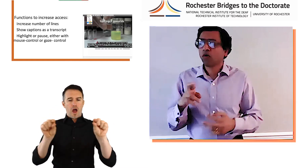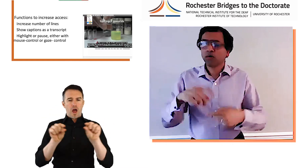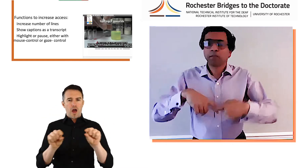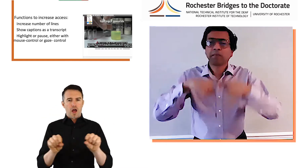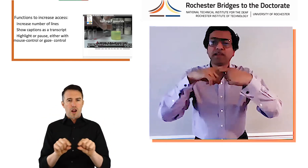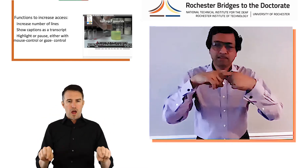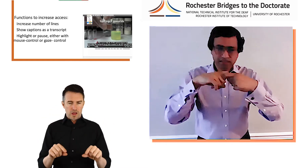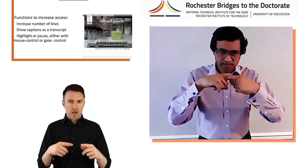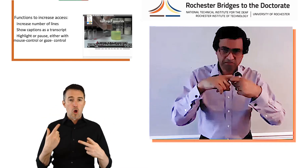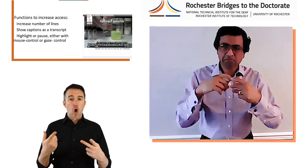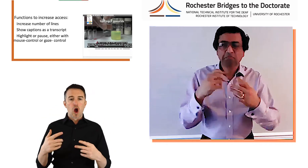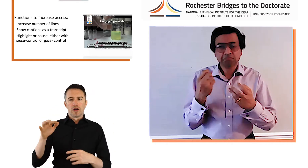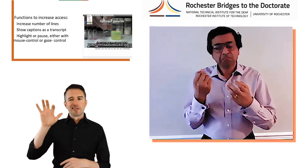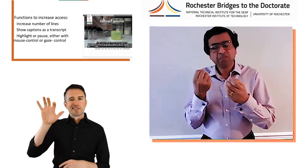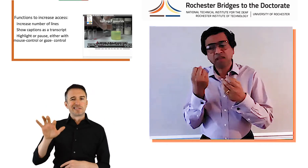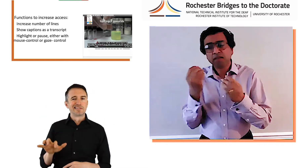that scroll along with the audio.